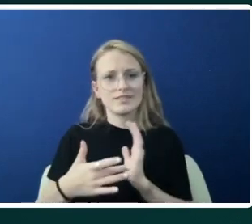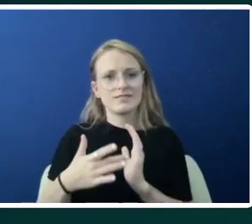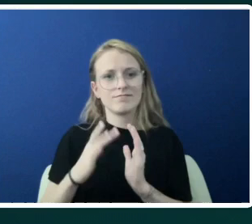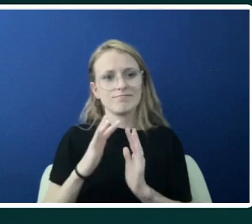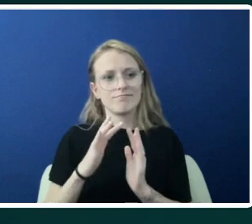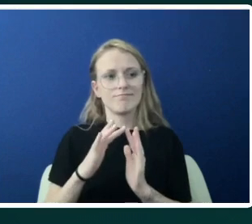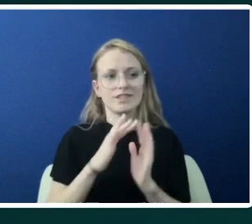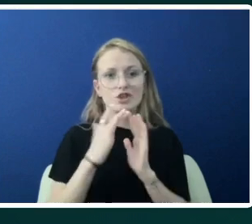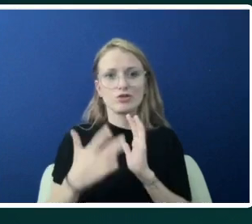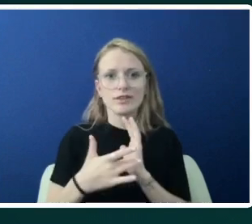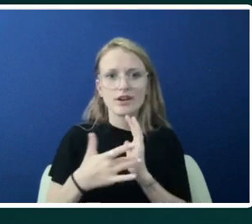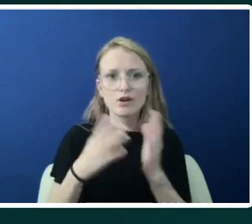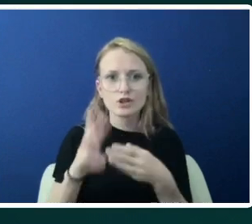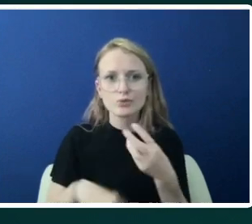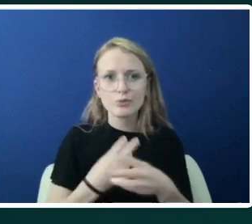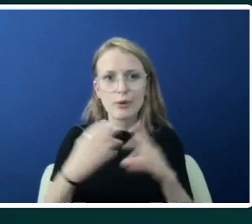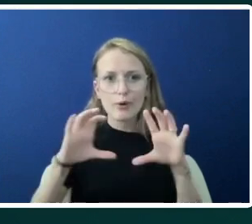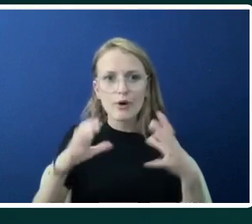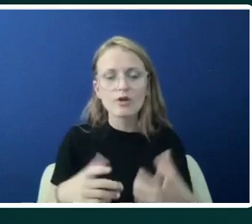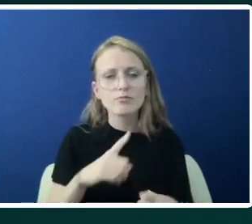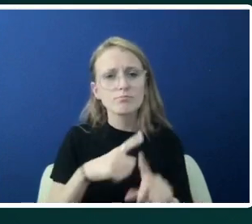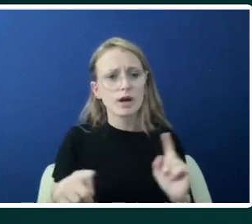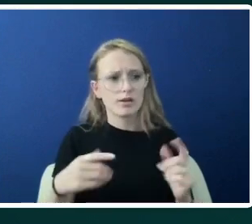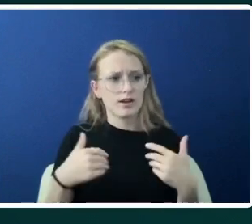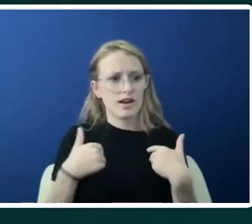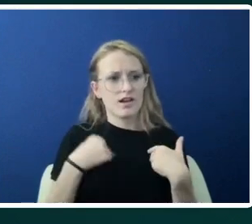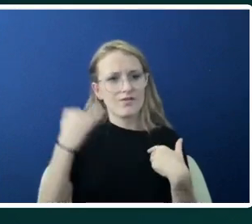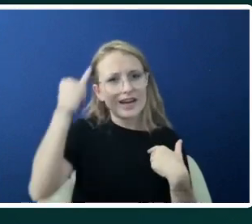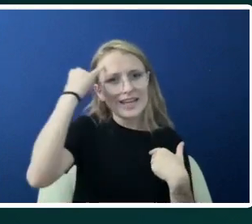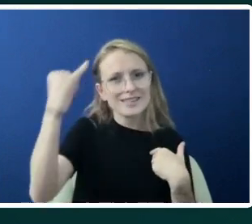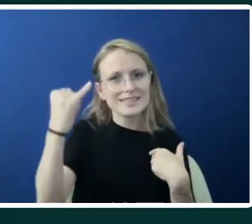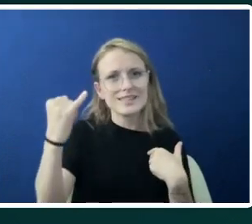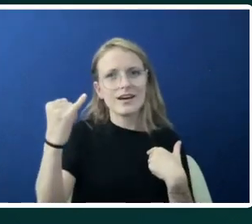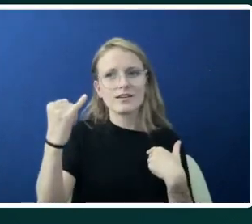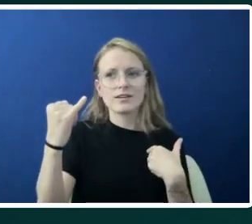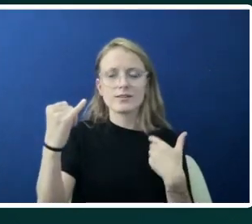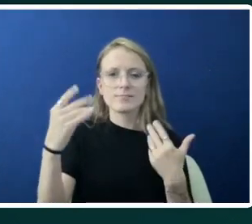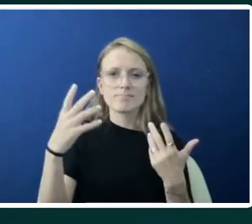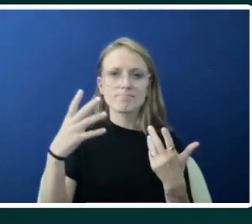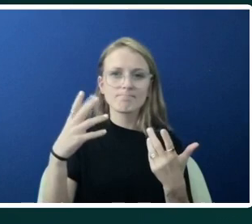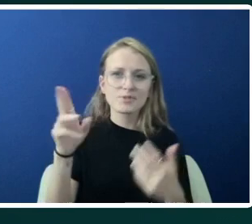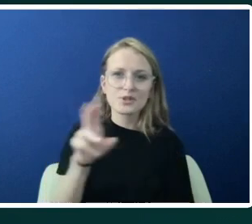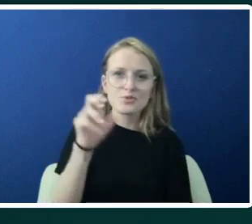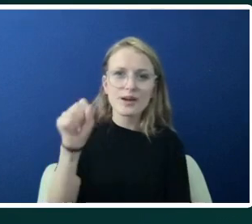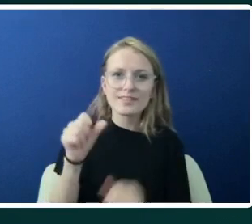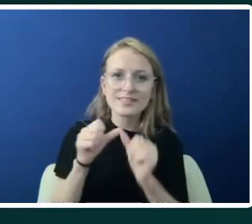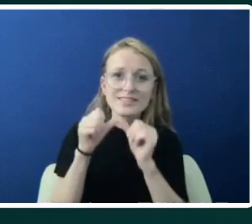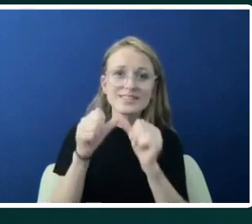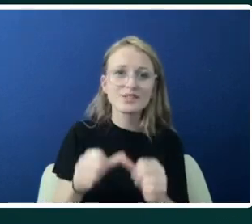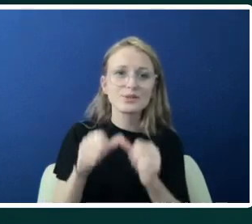you know, with that idea that as the United States continues to become more divided, how can we kind